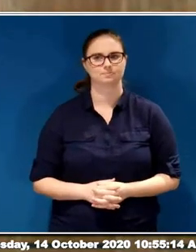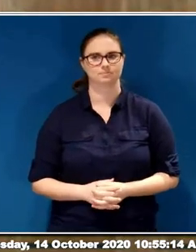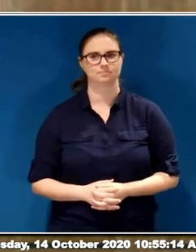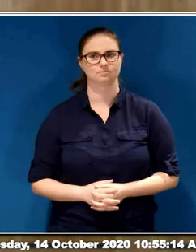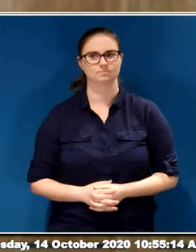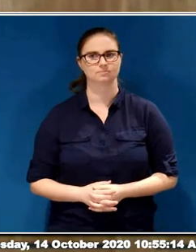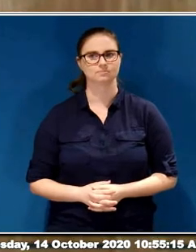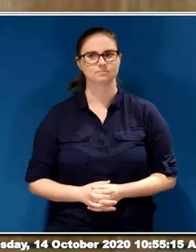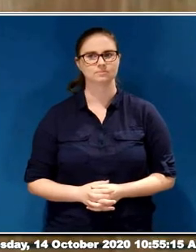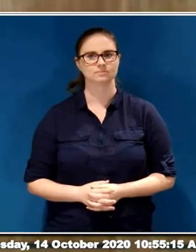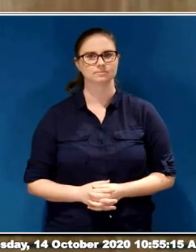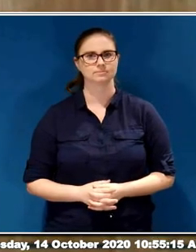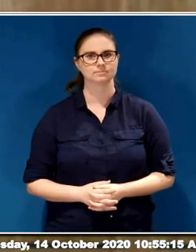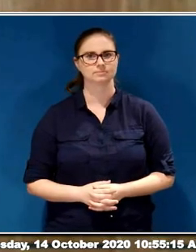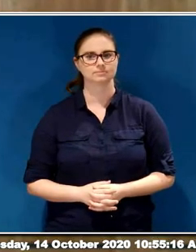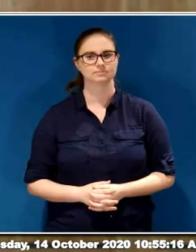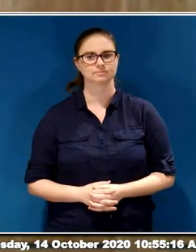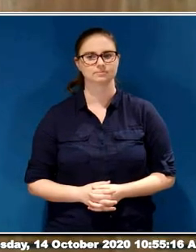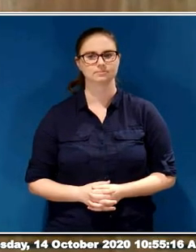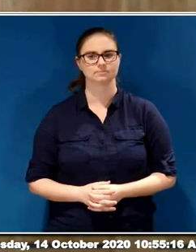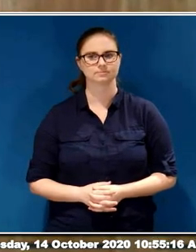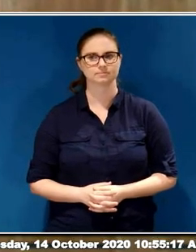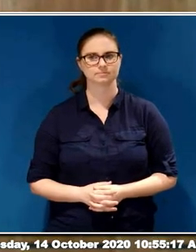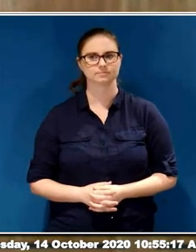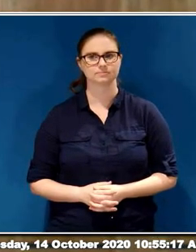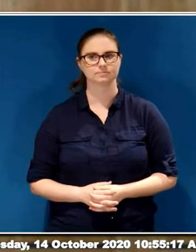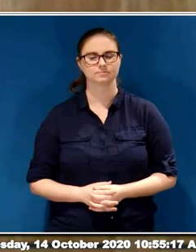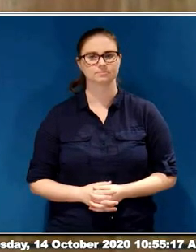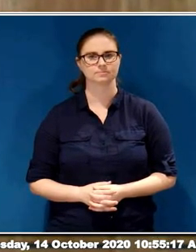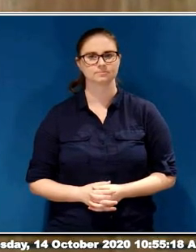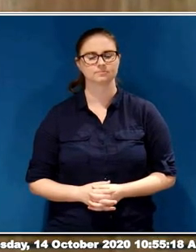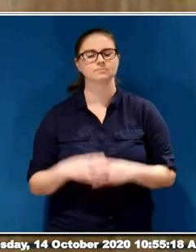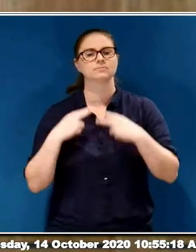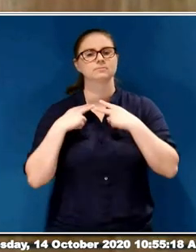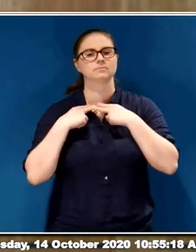Now, from paragraphs 58 to 61 of your statement, you outline